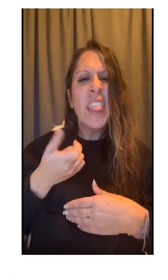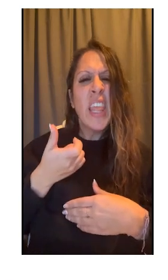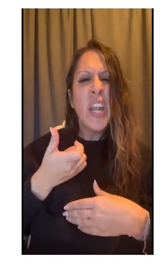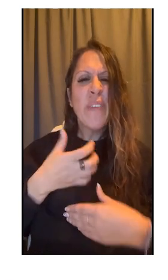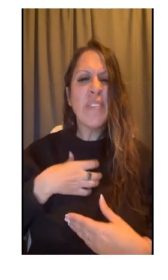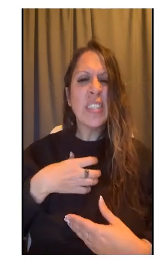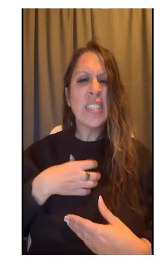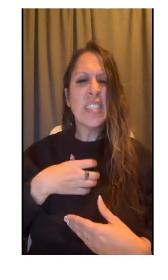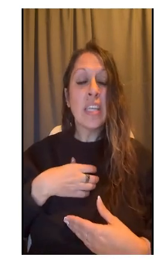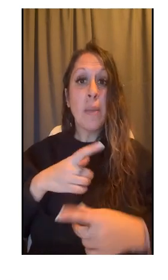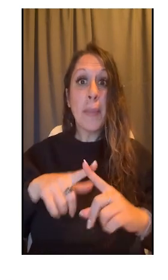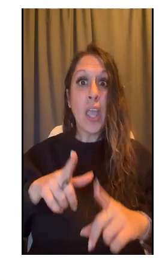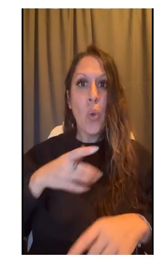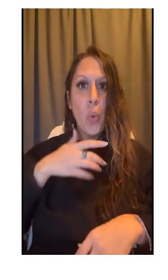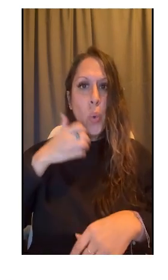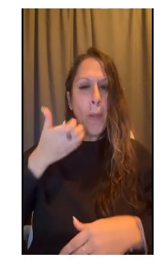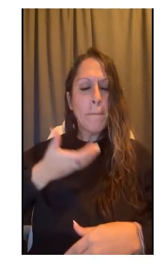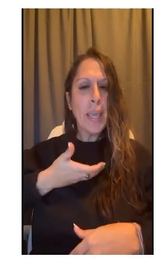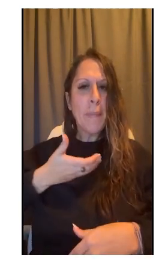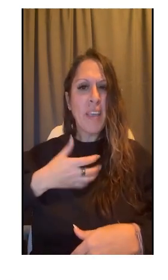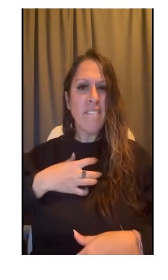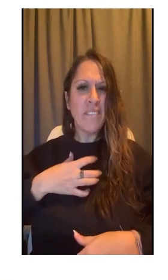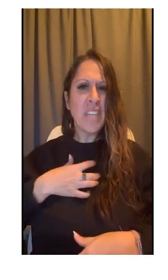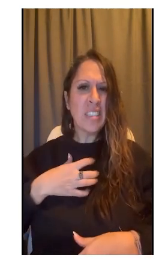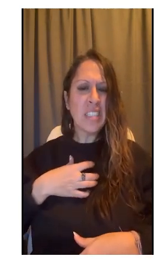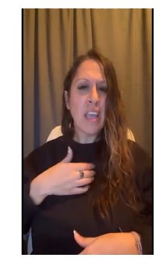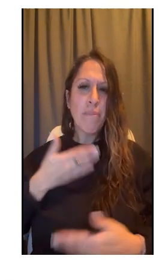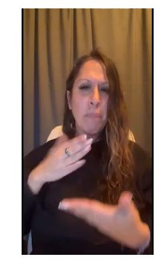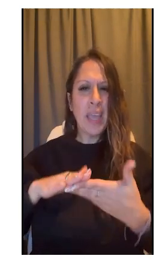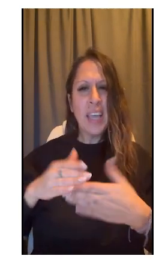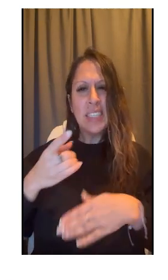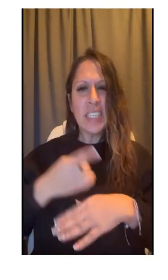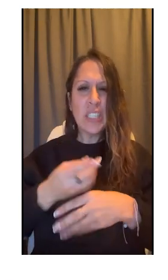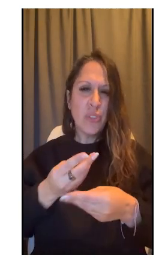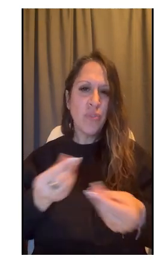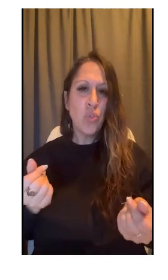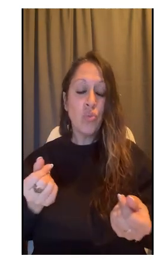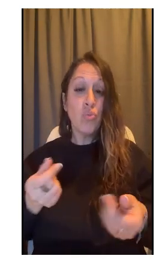whereas older babies or fussy babies can have a few bad days in order to help them.